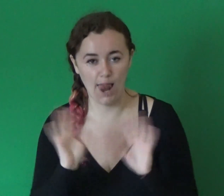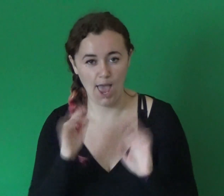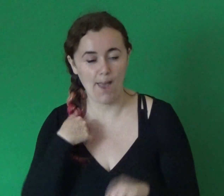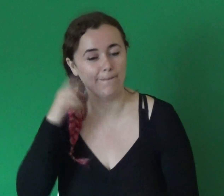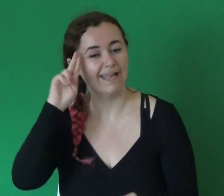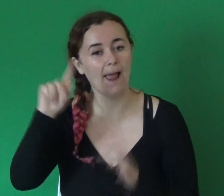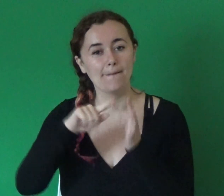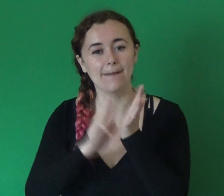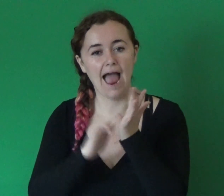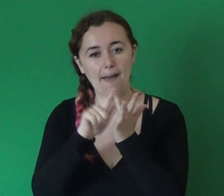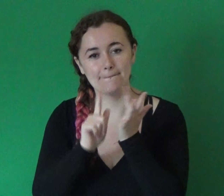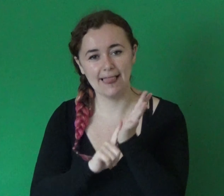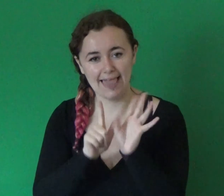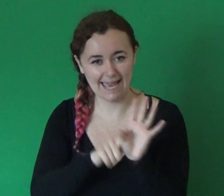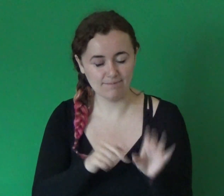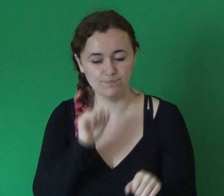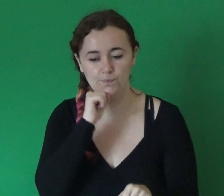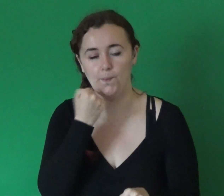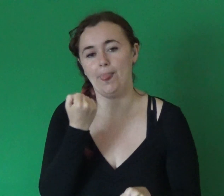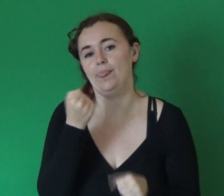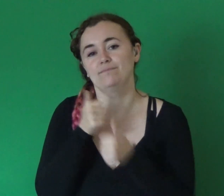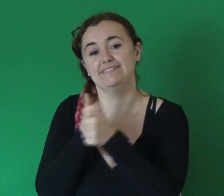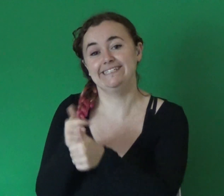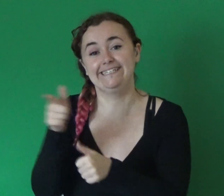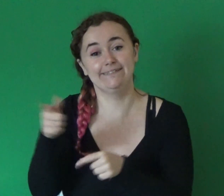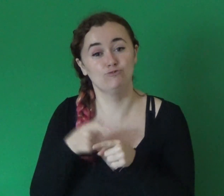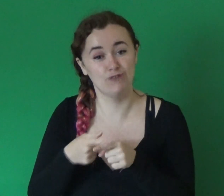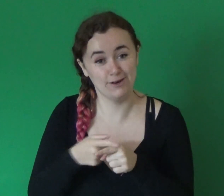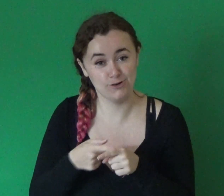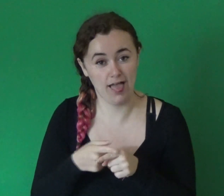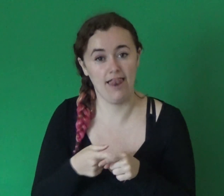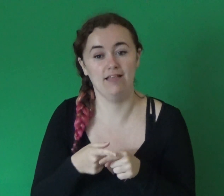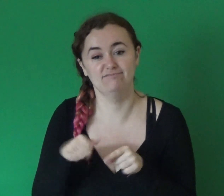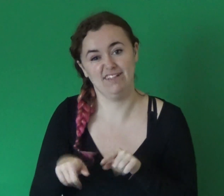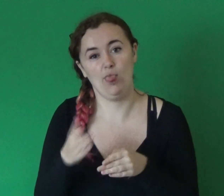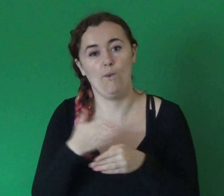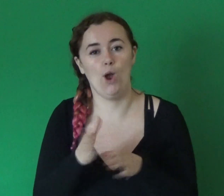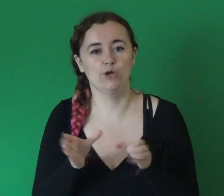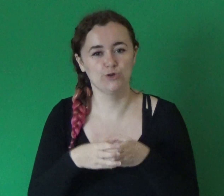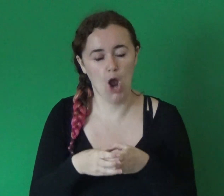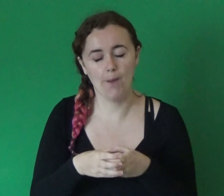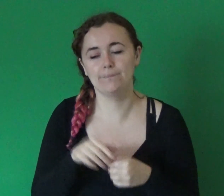Hello my name is Emily I will be assisting Rachel for this workshop